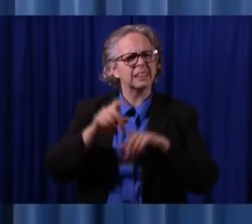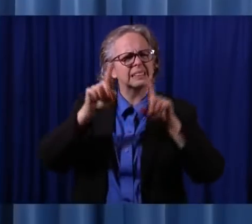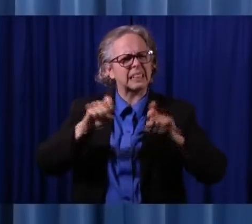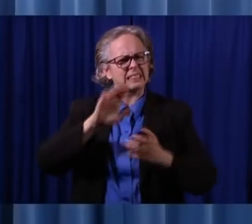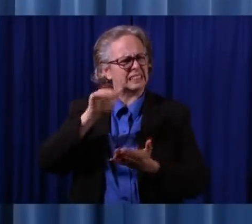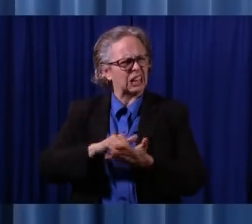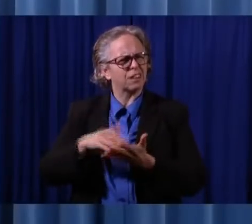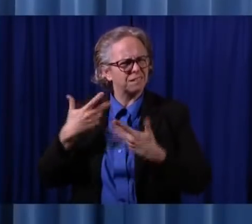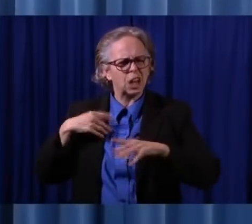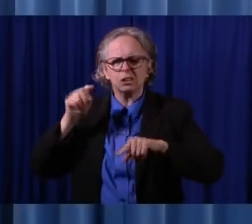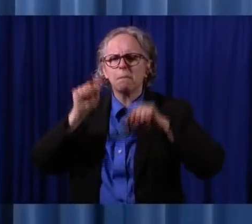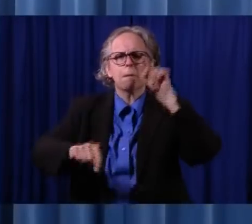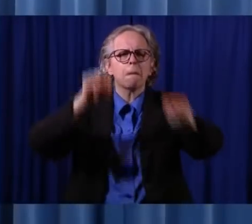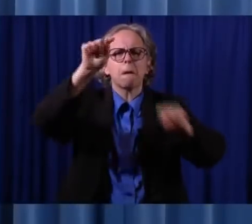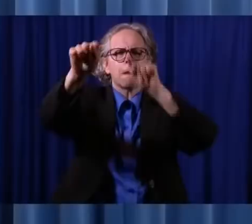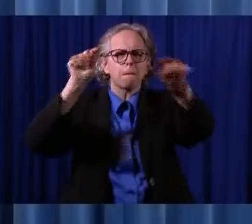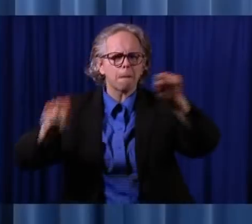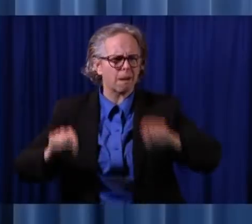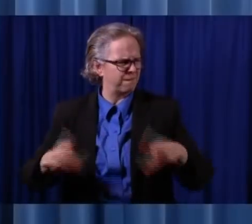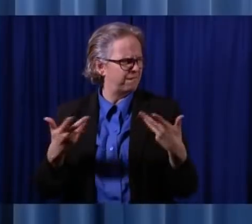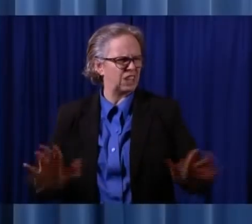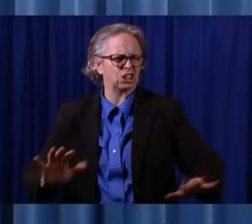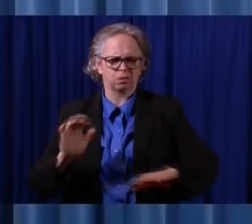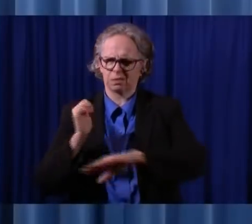. WE ALREADY HAD A NUMBER OF